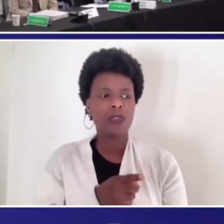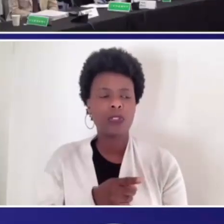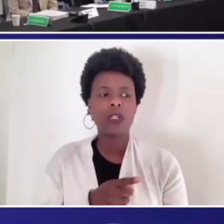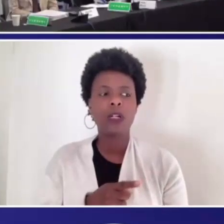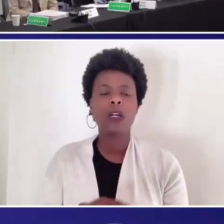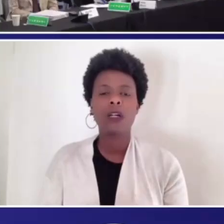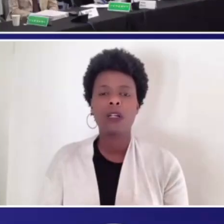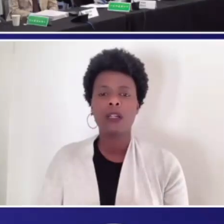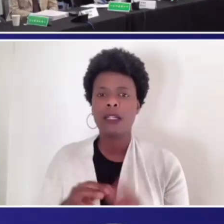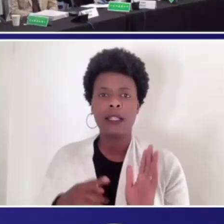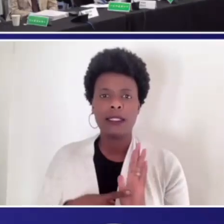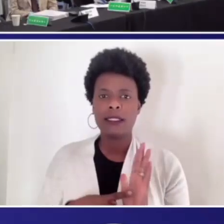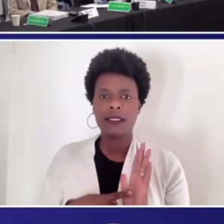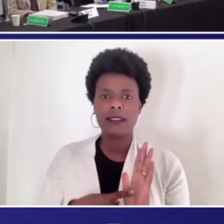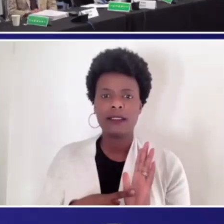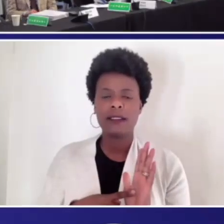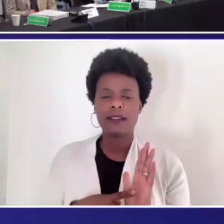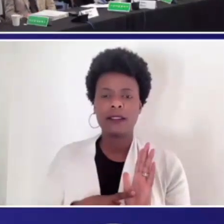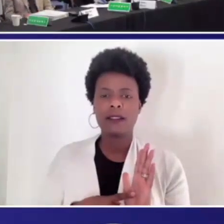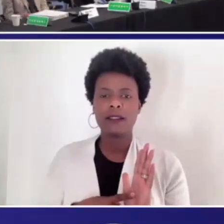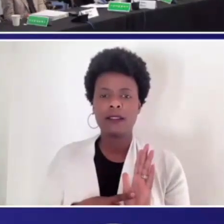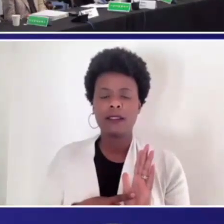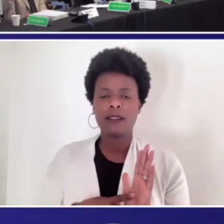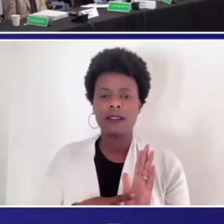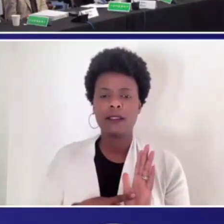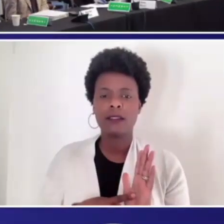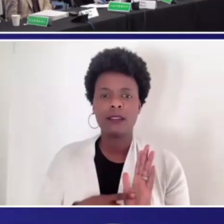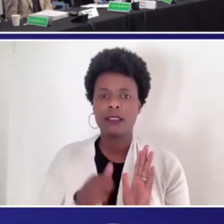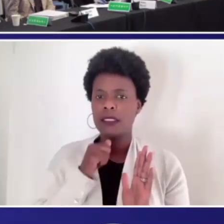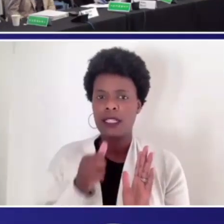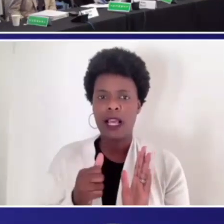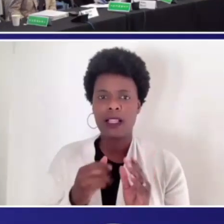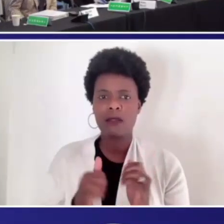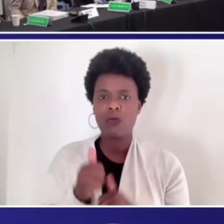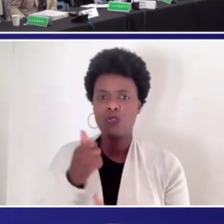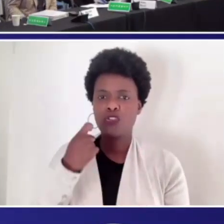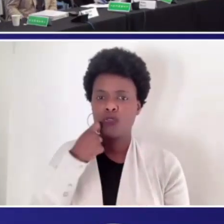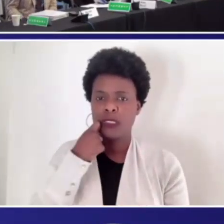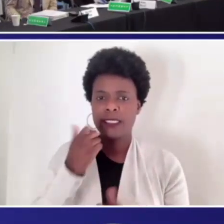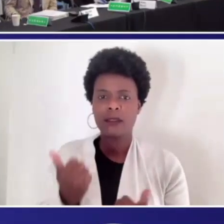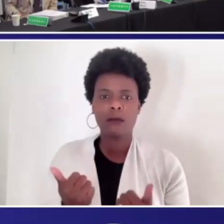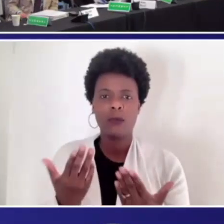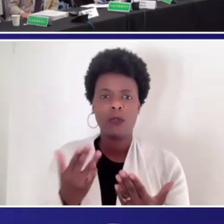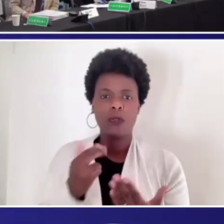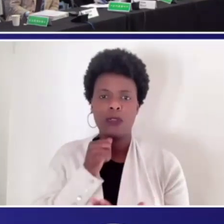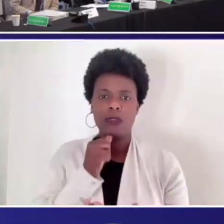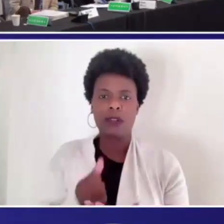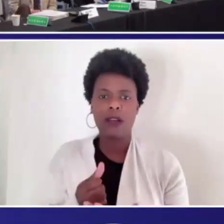is not actually the, the latest proposal that I sent.